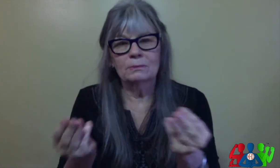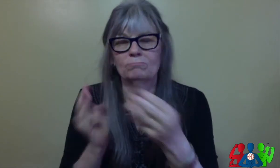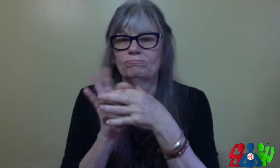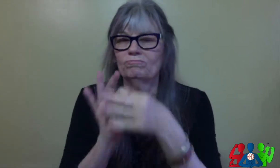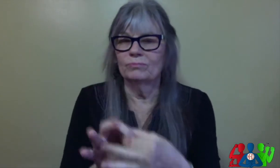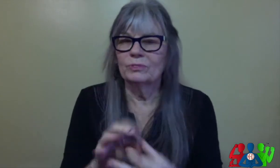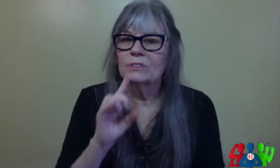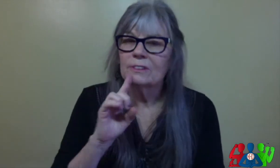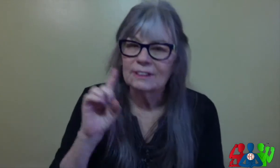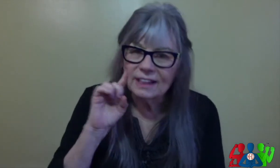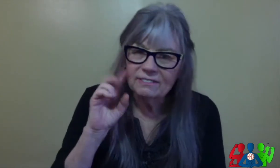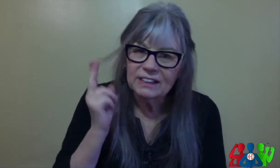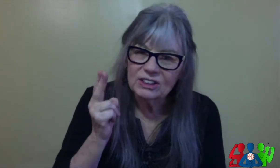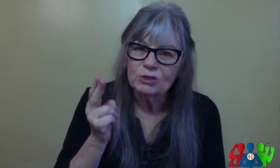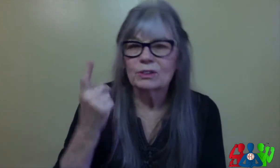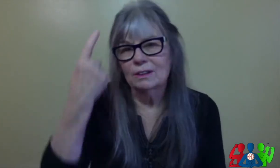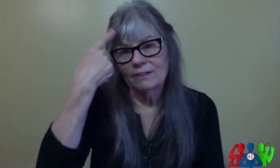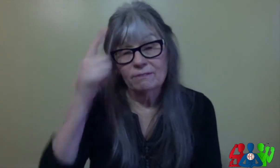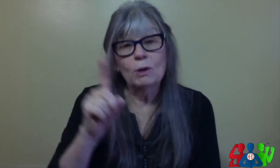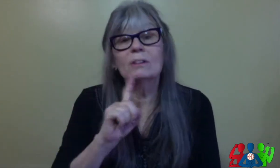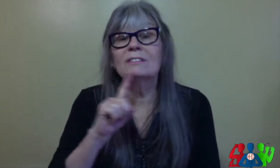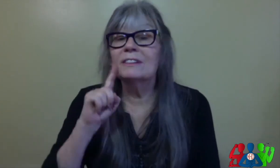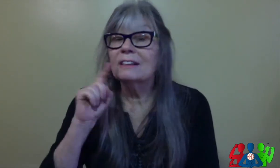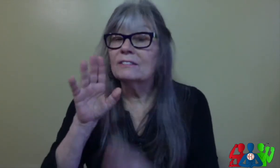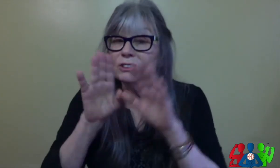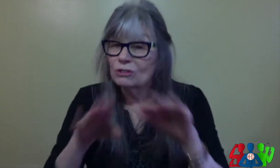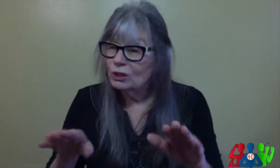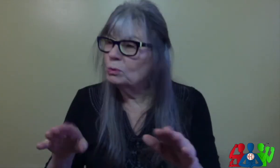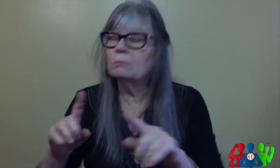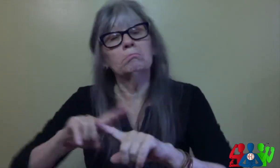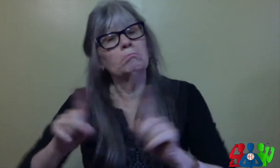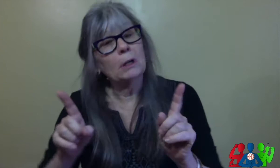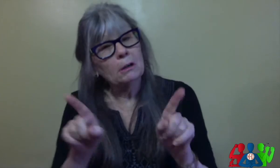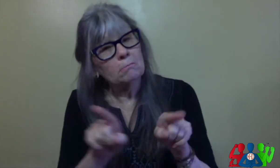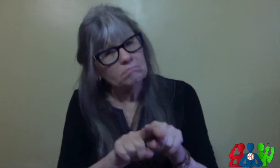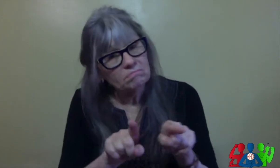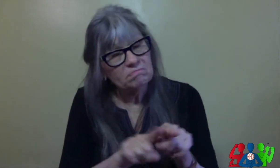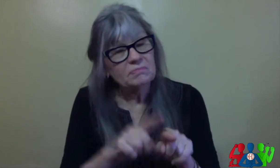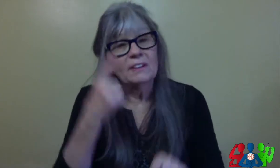We agree that we want to support the teaching of deaf history. And so we've created resources